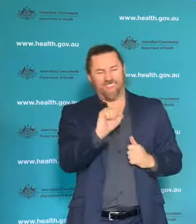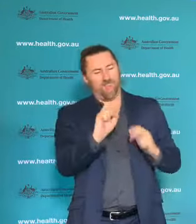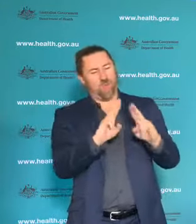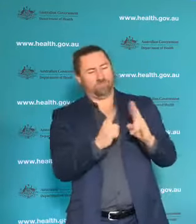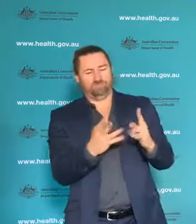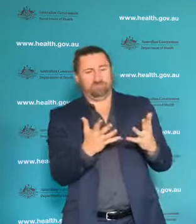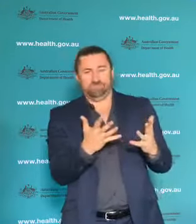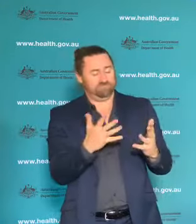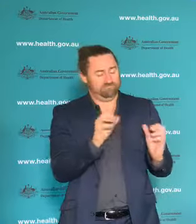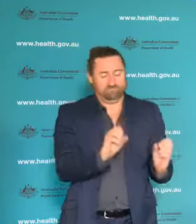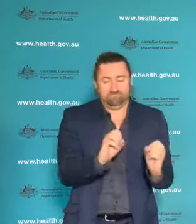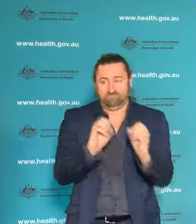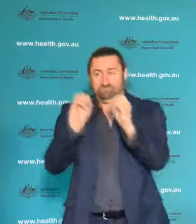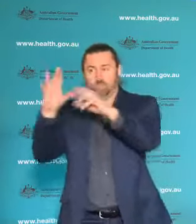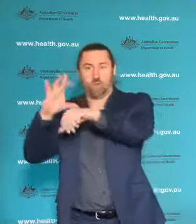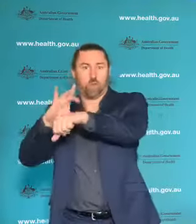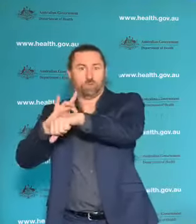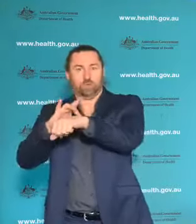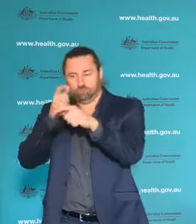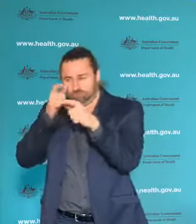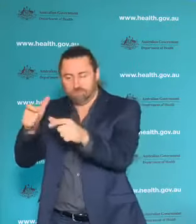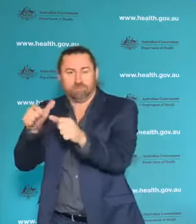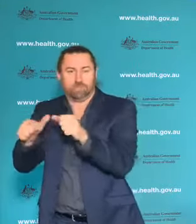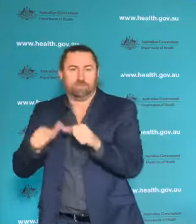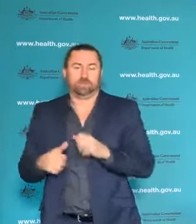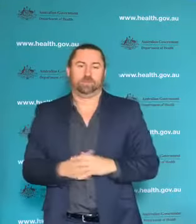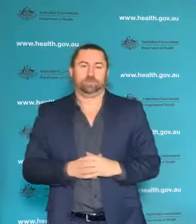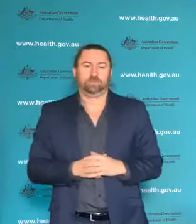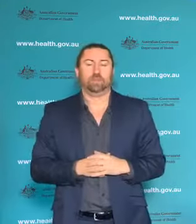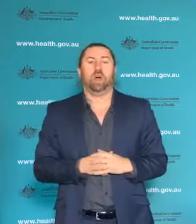We've seen improved contact with the family members, the loved ones